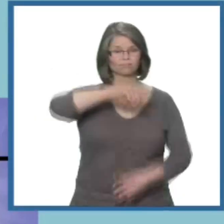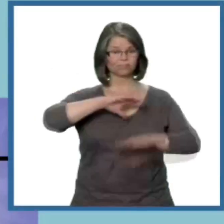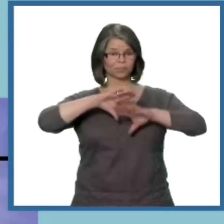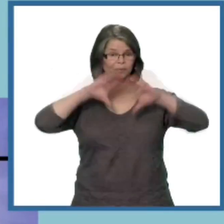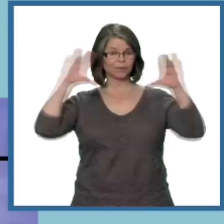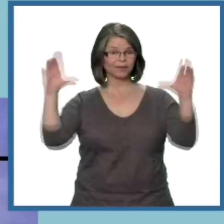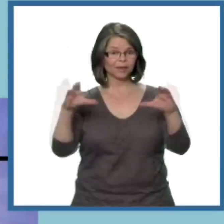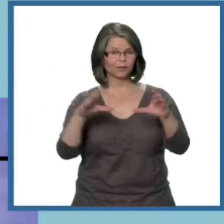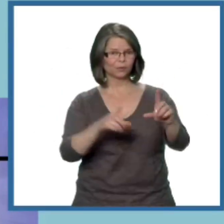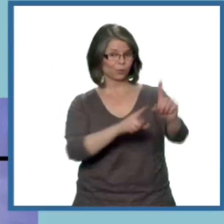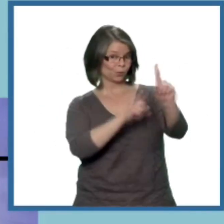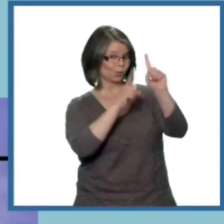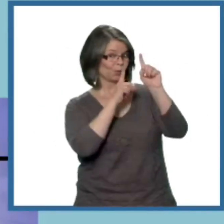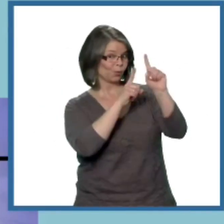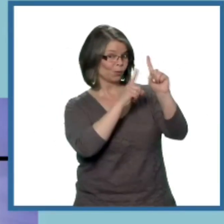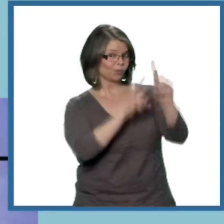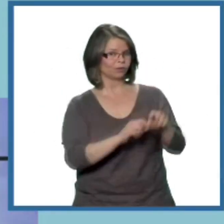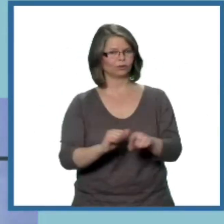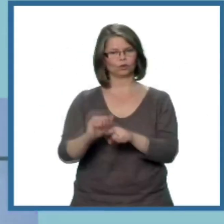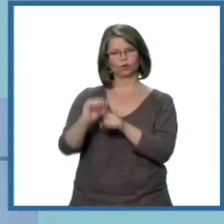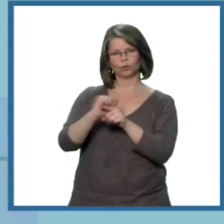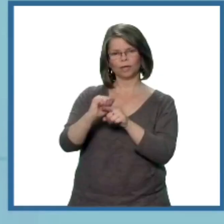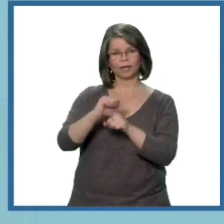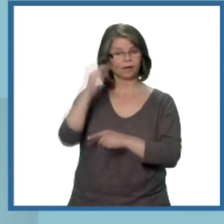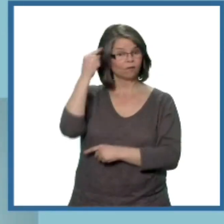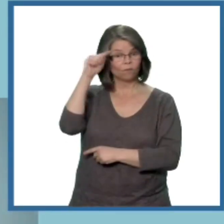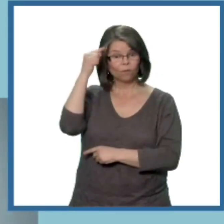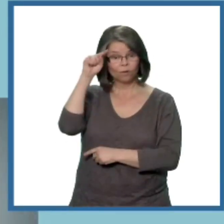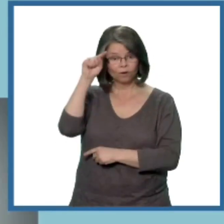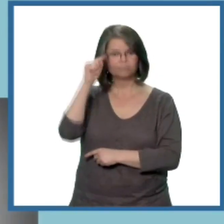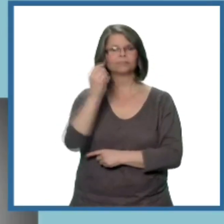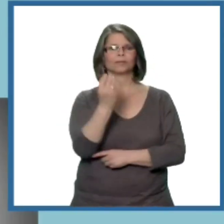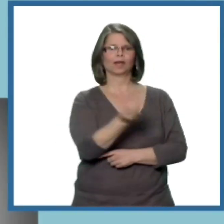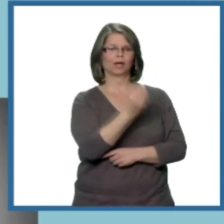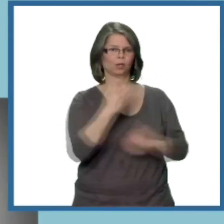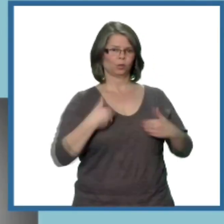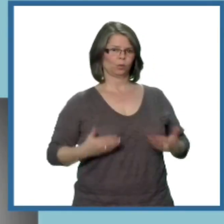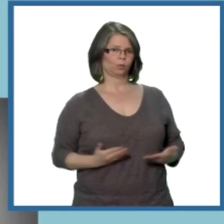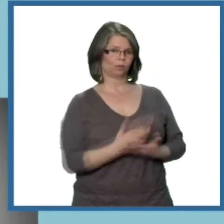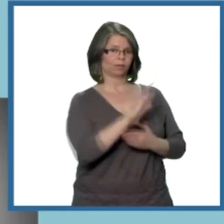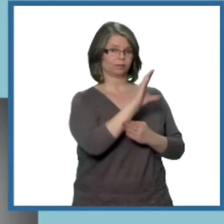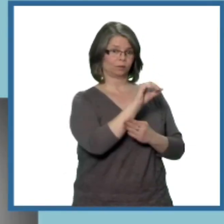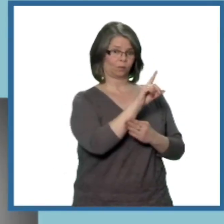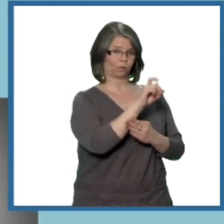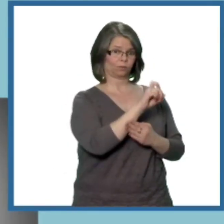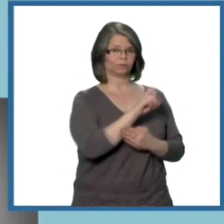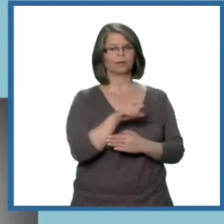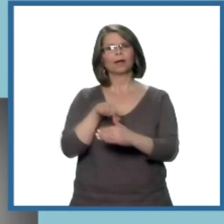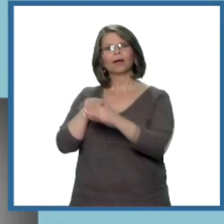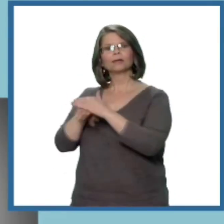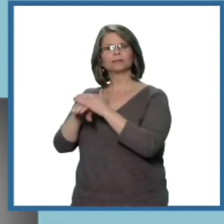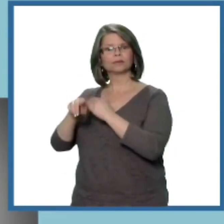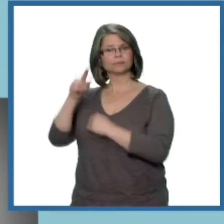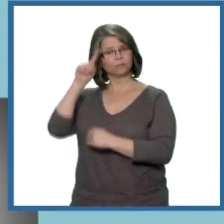[fades] [ background resumes ] Welcome to Working Together: training on the Ontario Human Rights Code